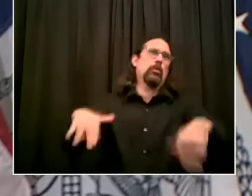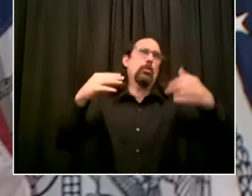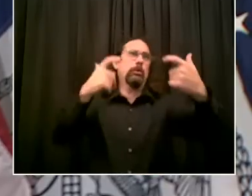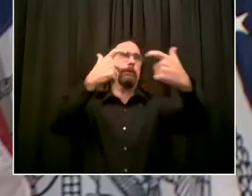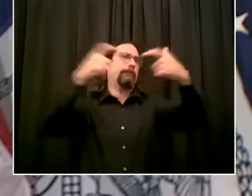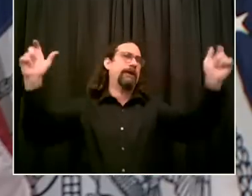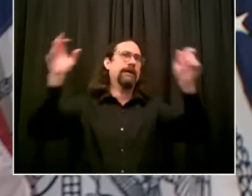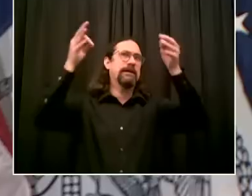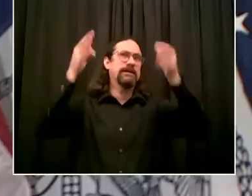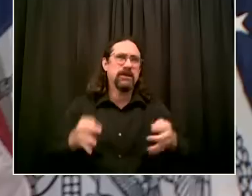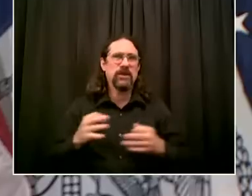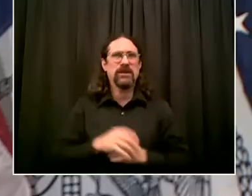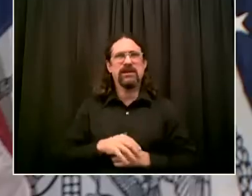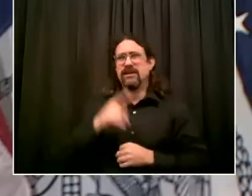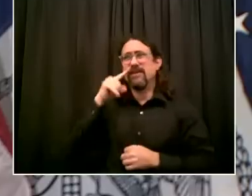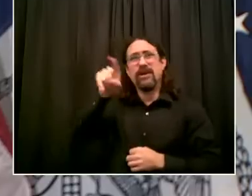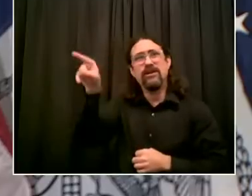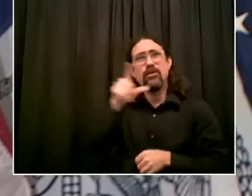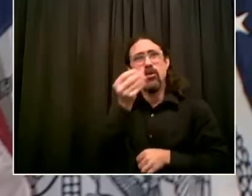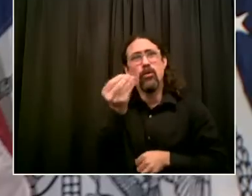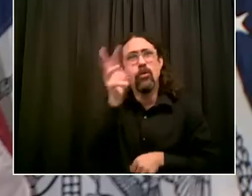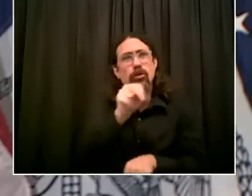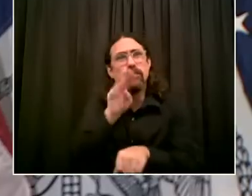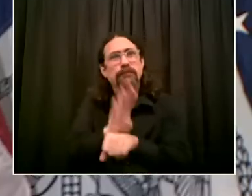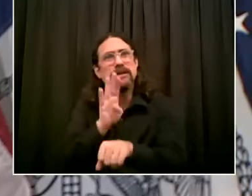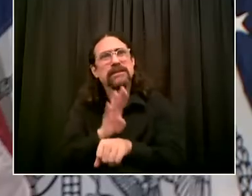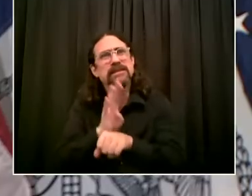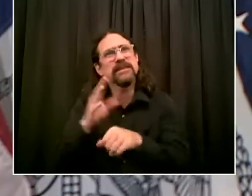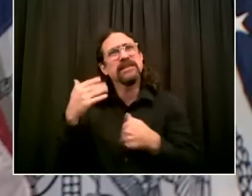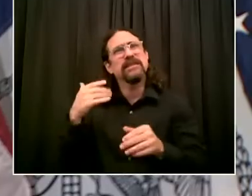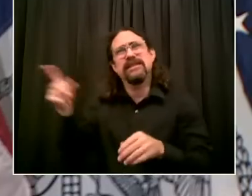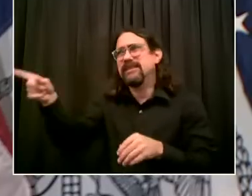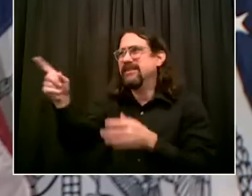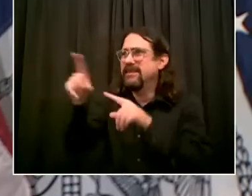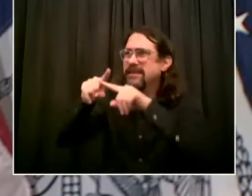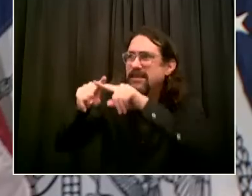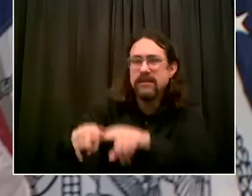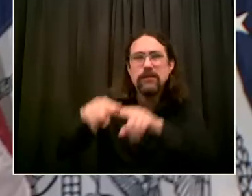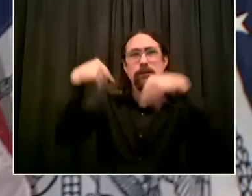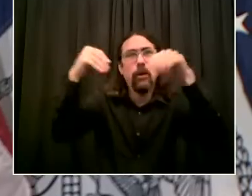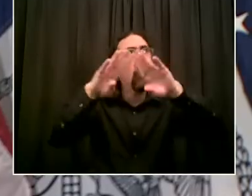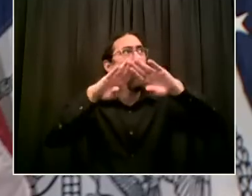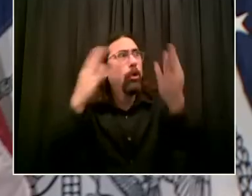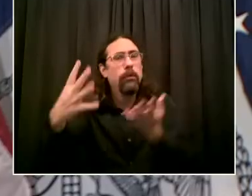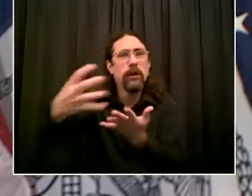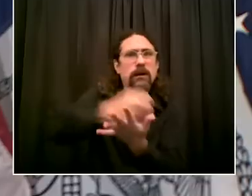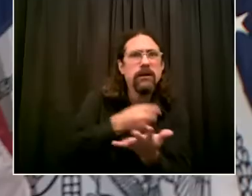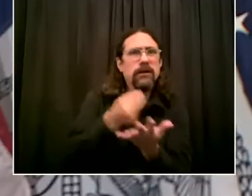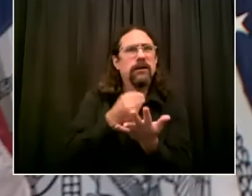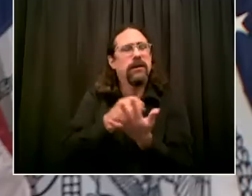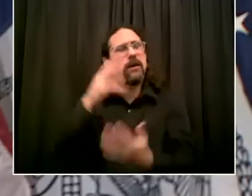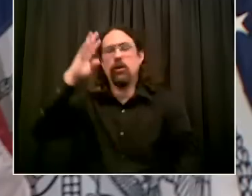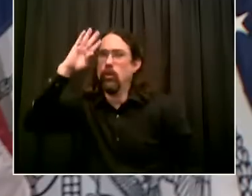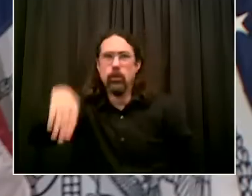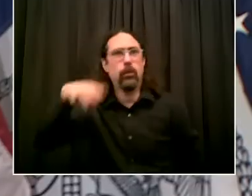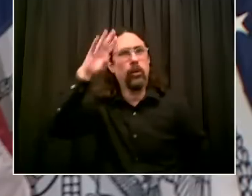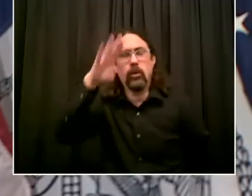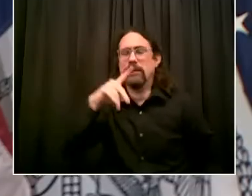THROUGH THIS CRISIS FOR SEVEN LONG MONTHS. IS IT GONE THROUGH SO MUCH,